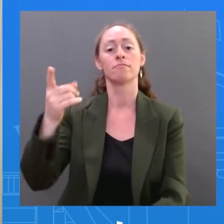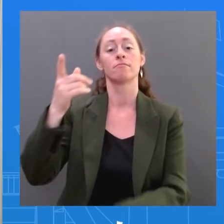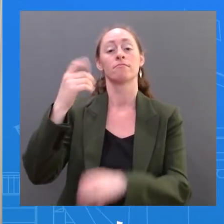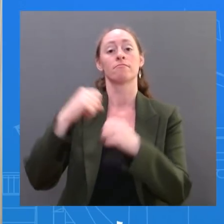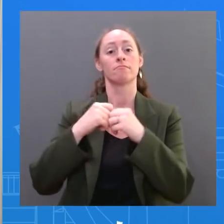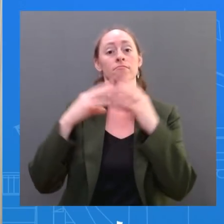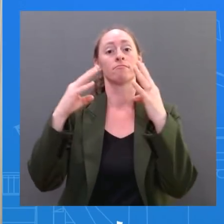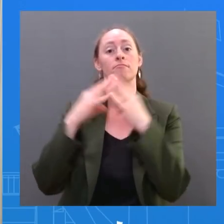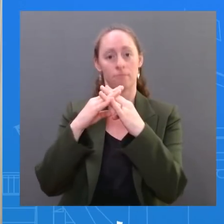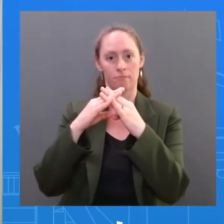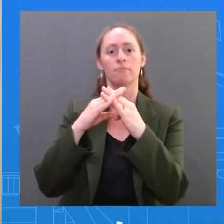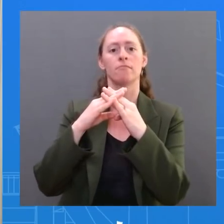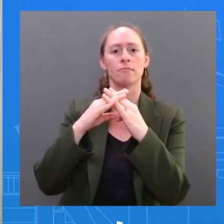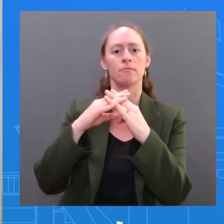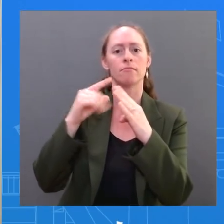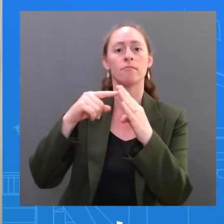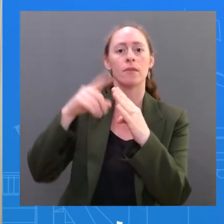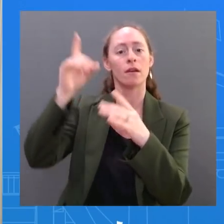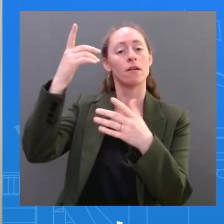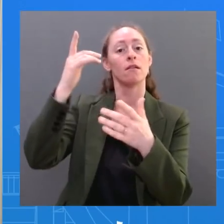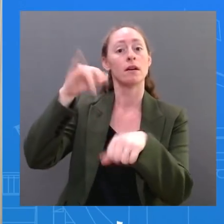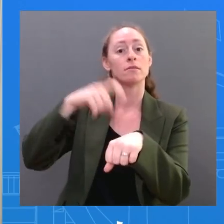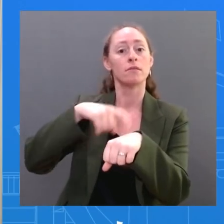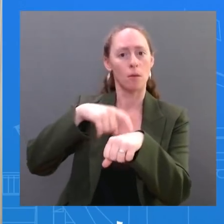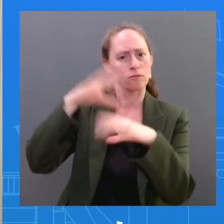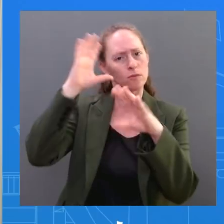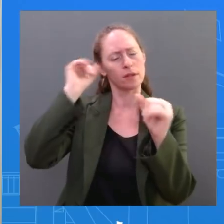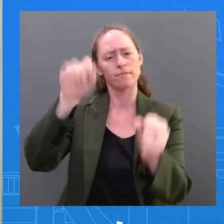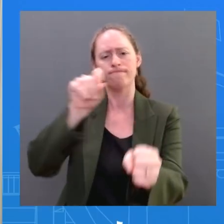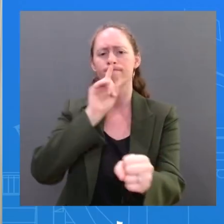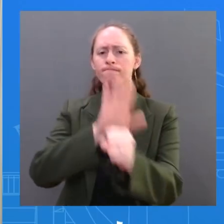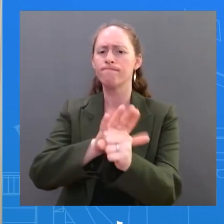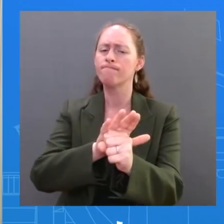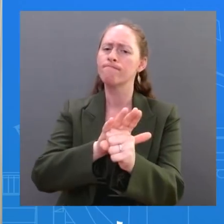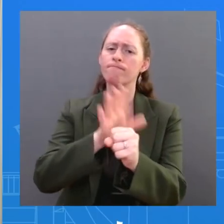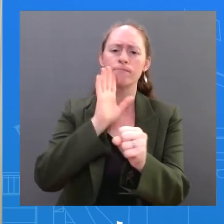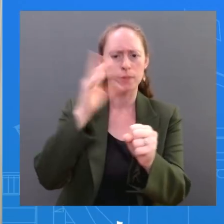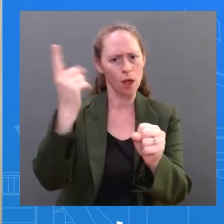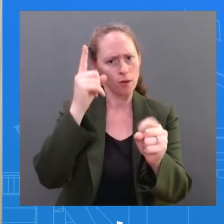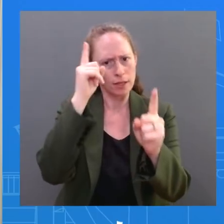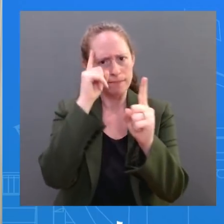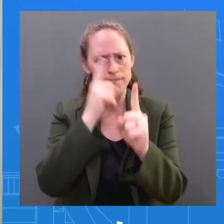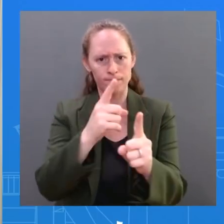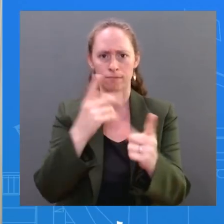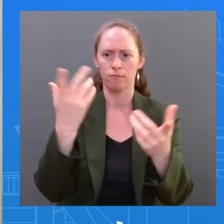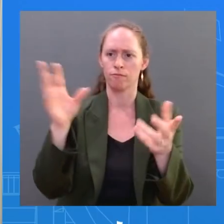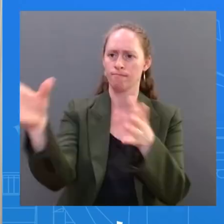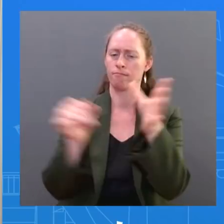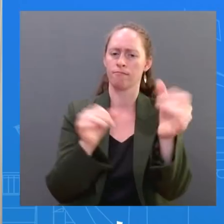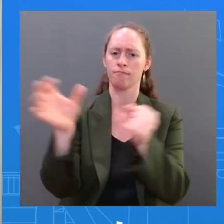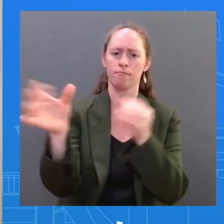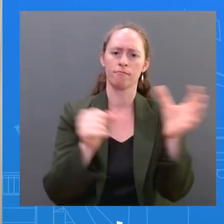backed by the whole of government for defending women's rights and advancing equality.